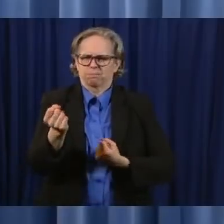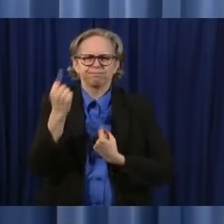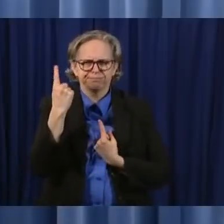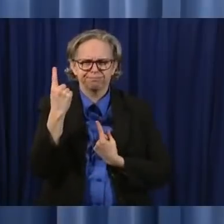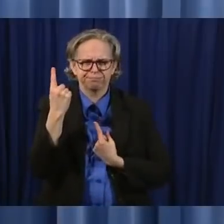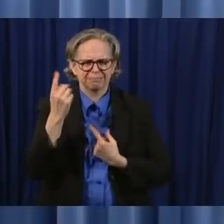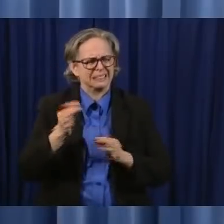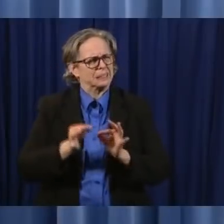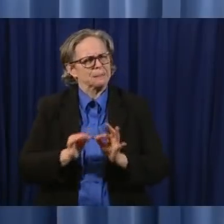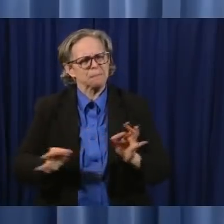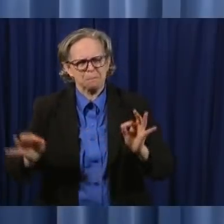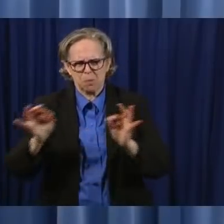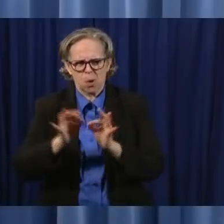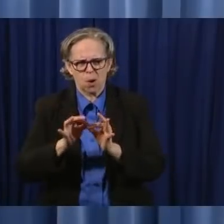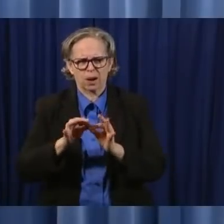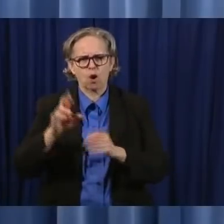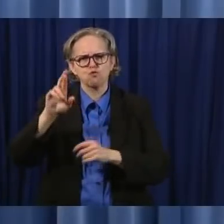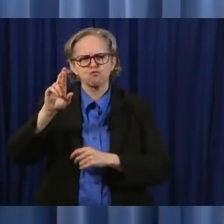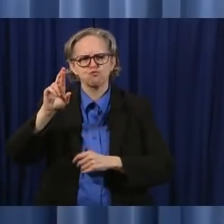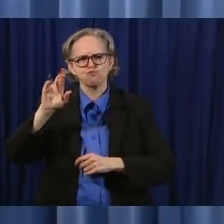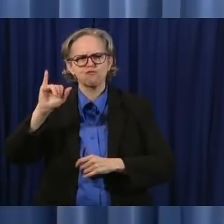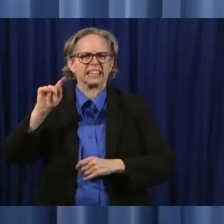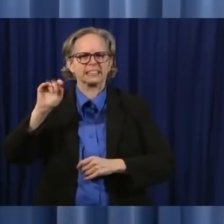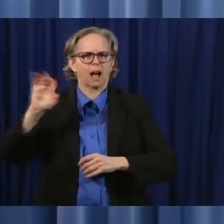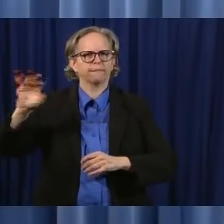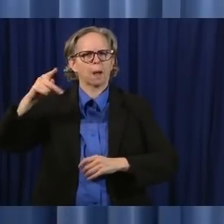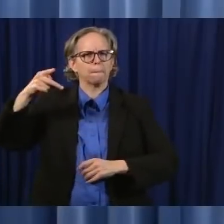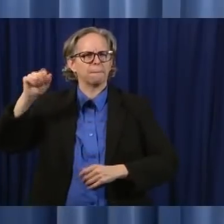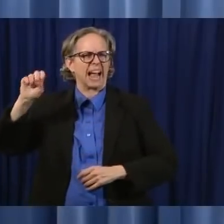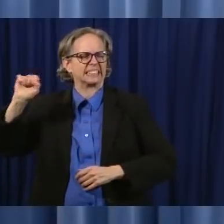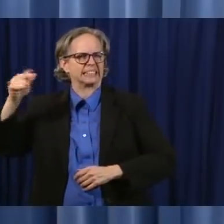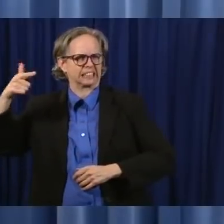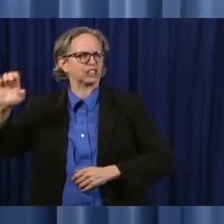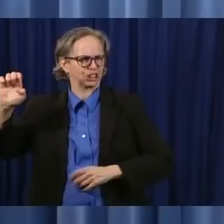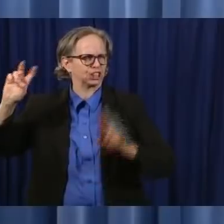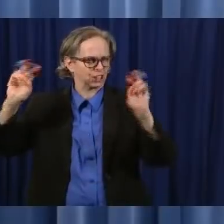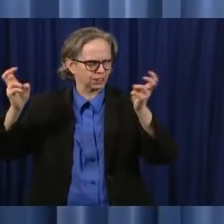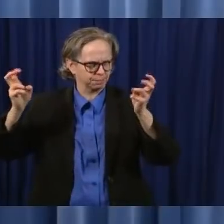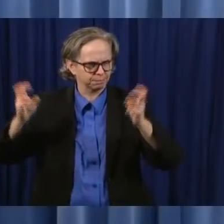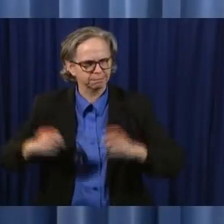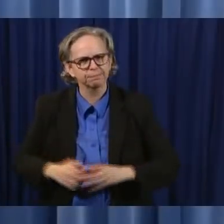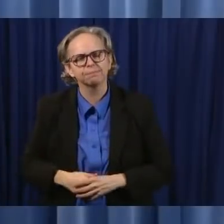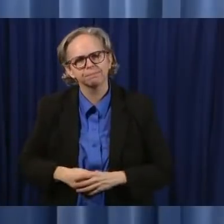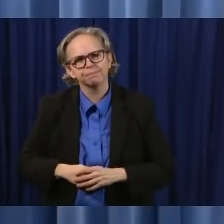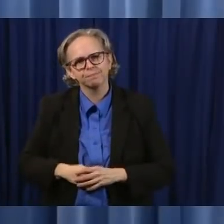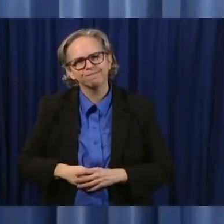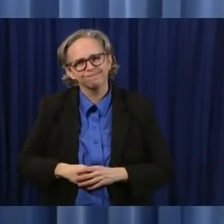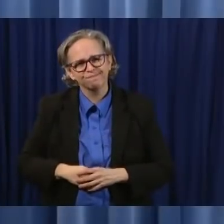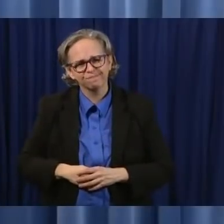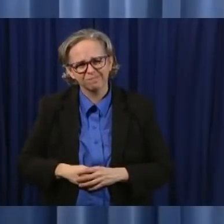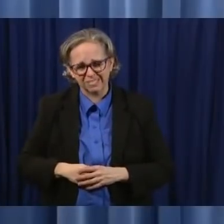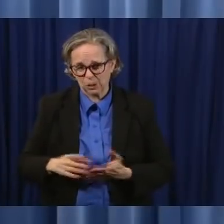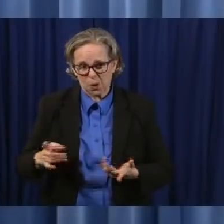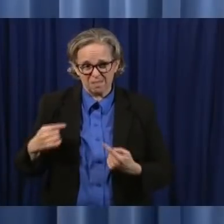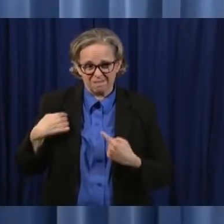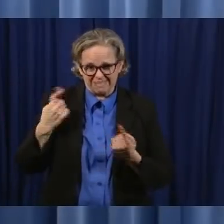FOR A FAMILY. PRIDE AND IT'S A WAY FOR FAMILIES TO CELEBRATE THE ACCOMPLISH ACCOMPLISHMENTS OF THEIR SENIORS WHO ARE GRADUATING. WE FULLY UNDERSTAND WHAT AN